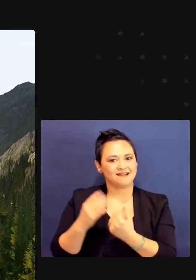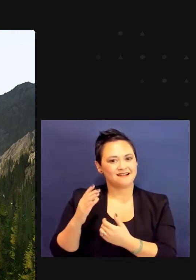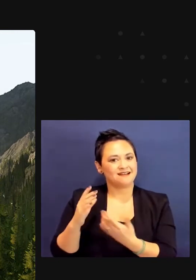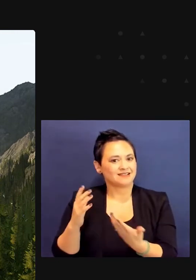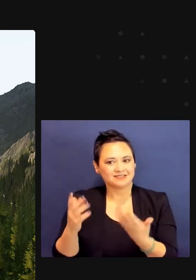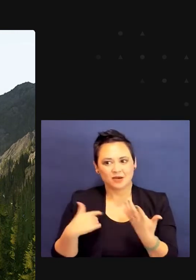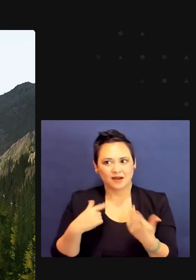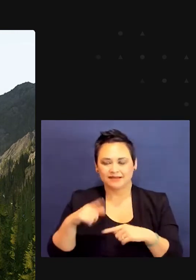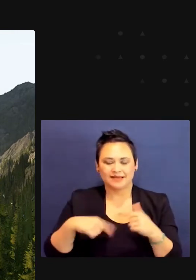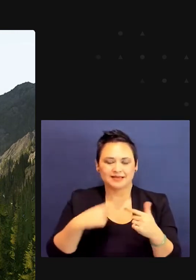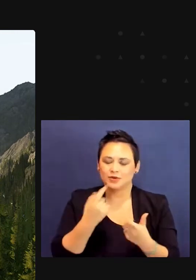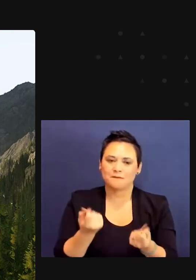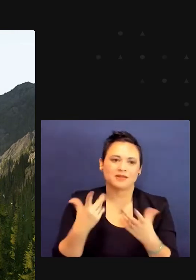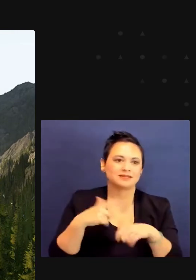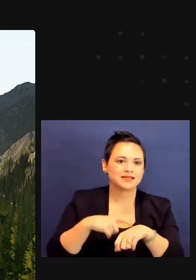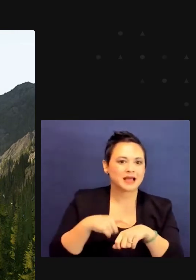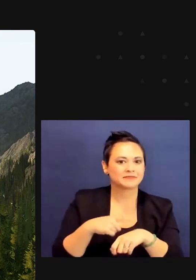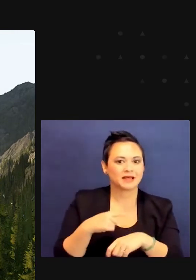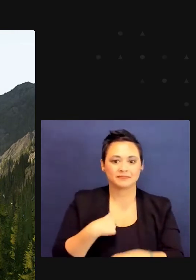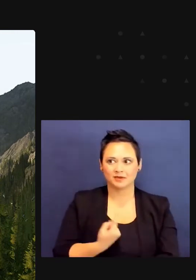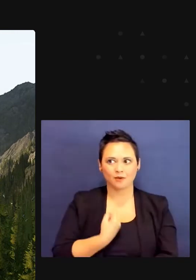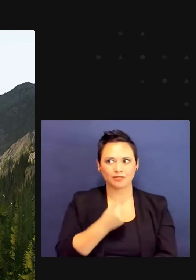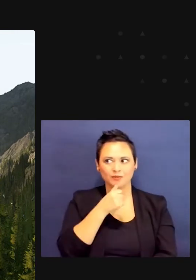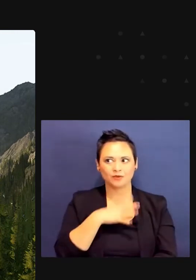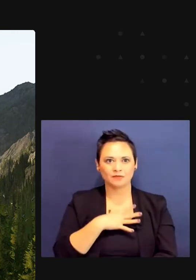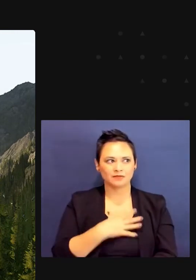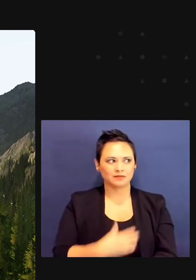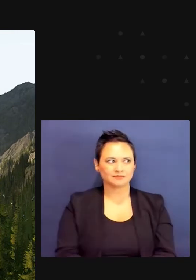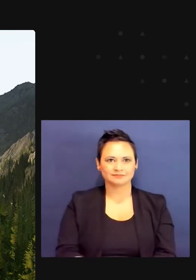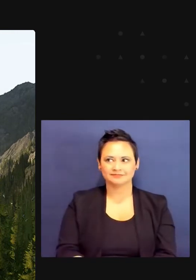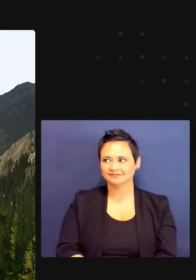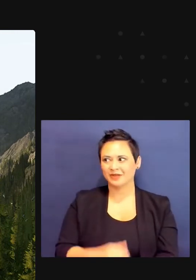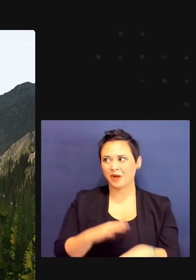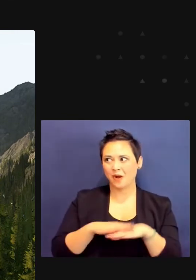or in a meeting throughout my career, and I'm sure many of you folks